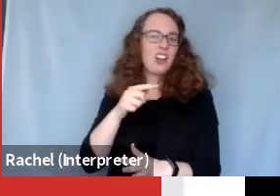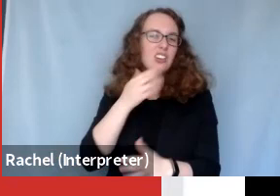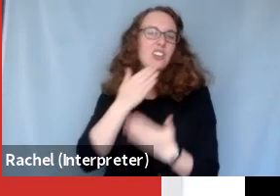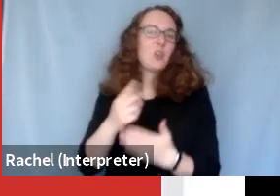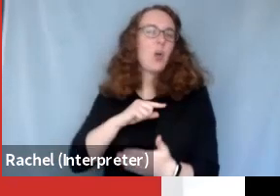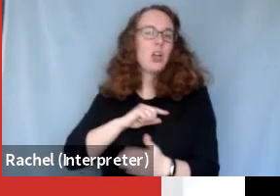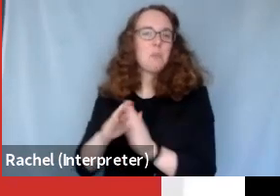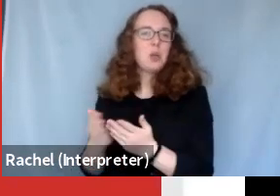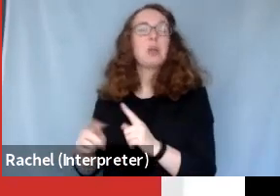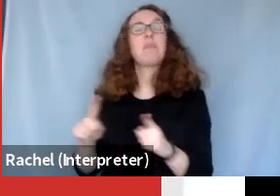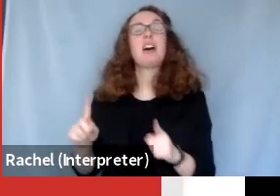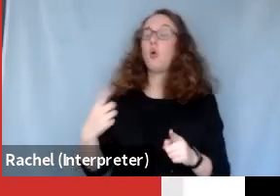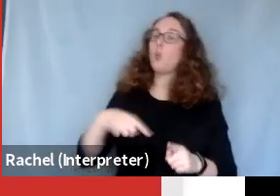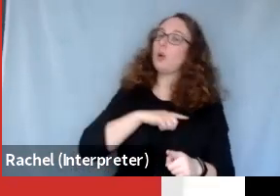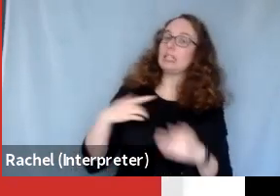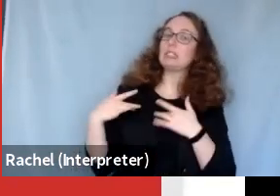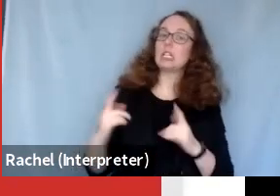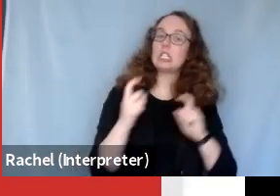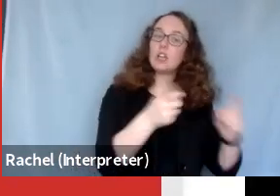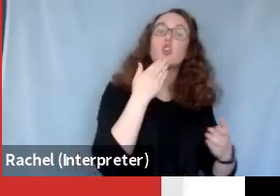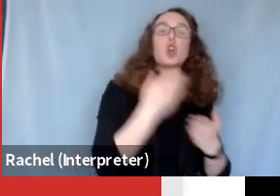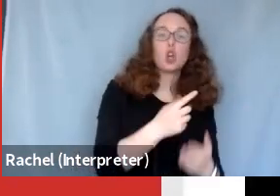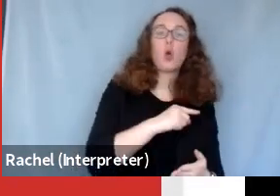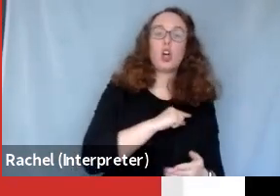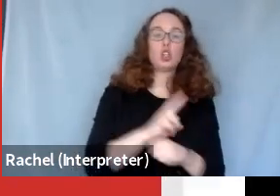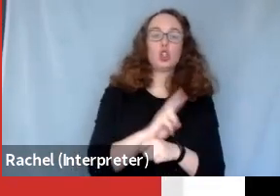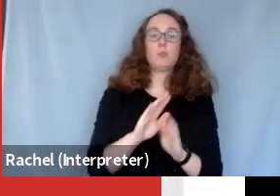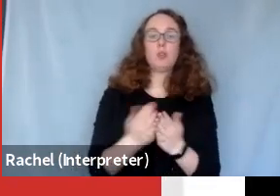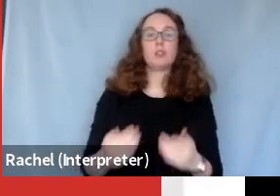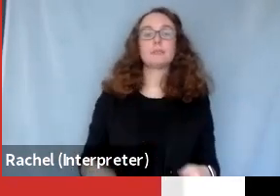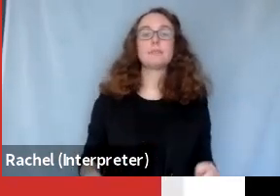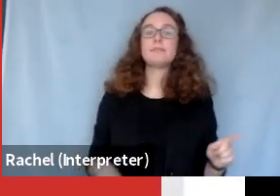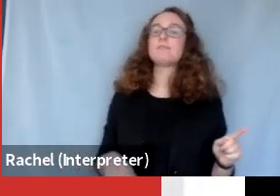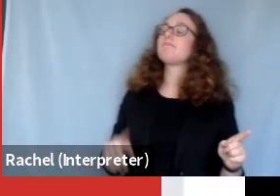EOPS student what do you show the bookstore staff to redeem your voucher?